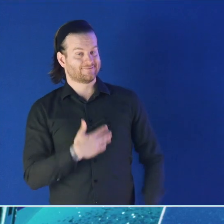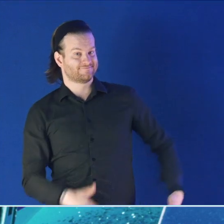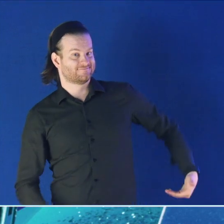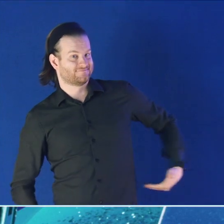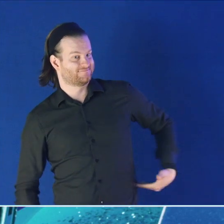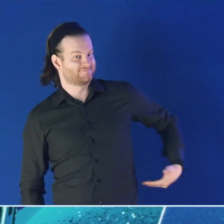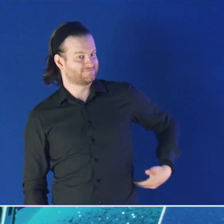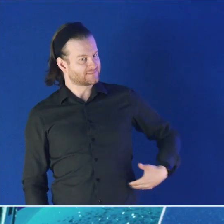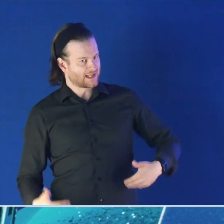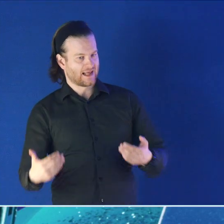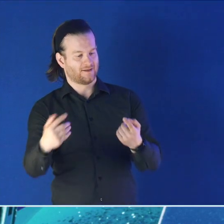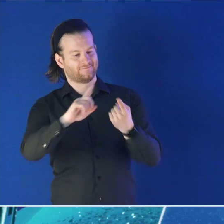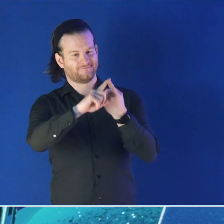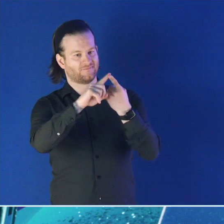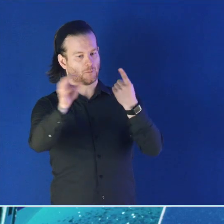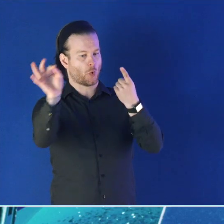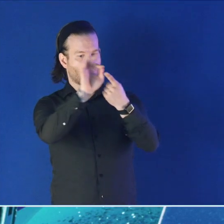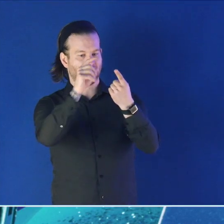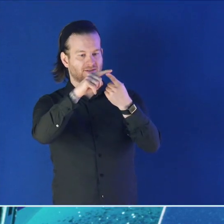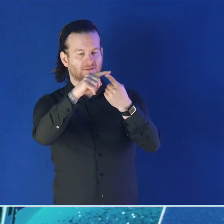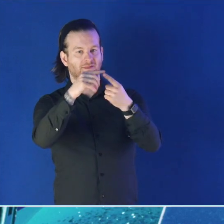and accessibility.